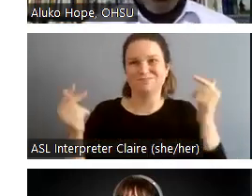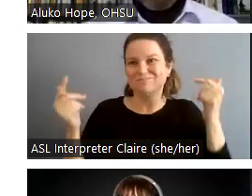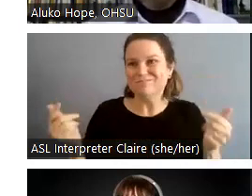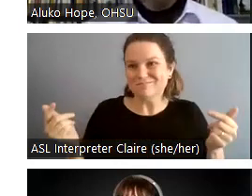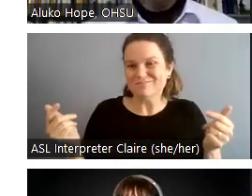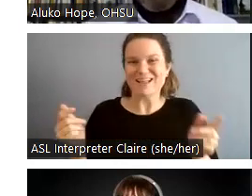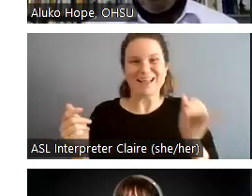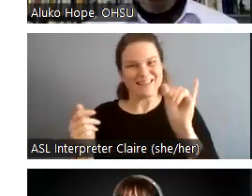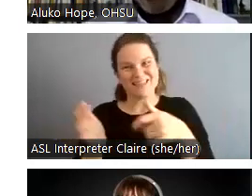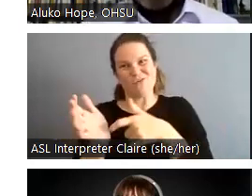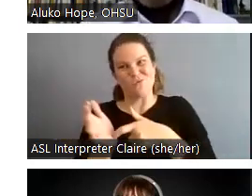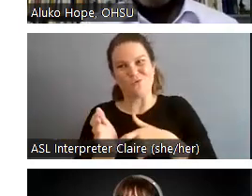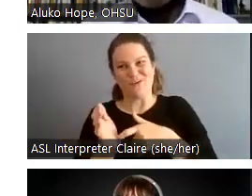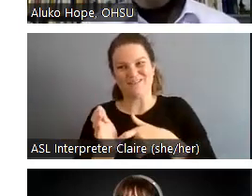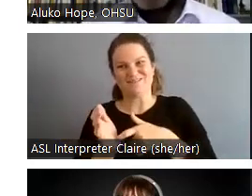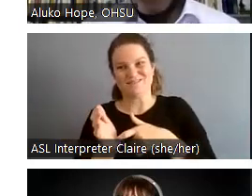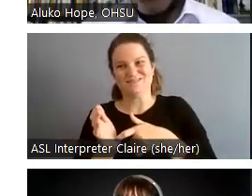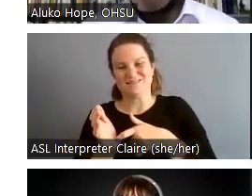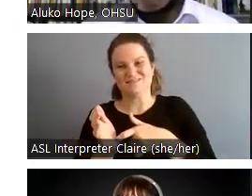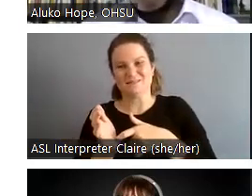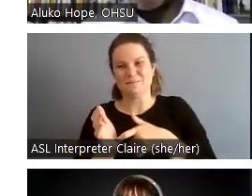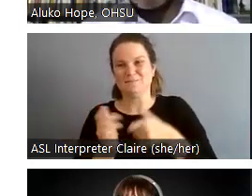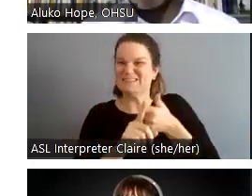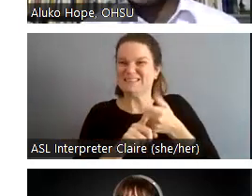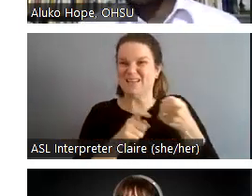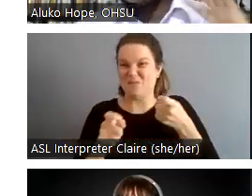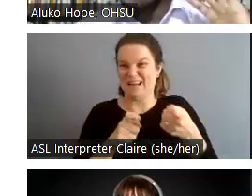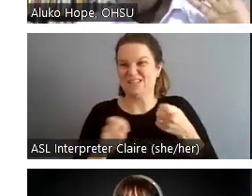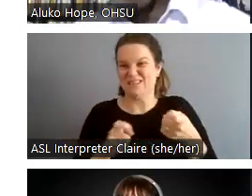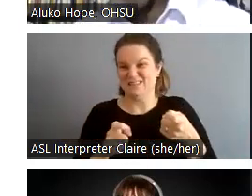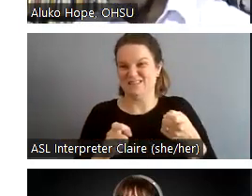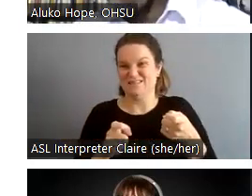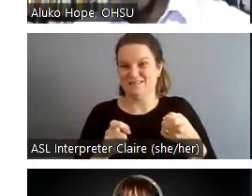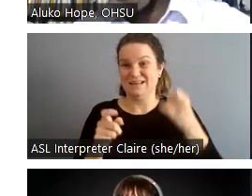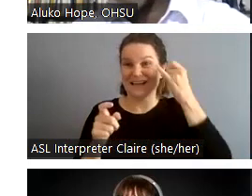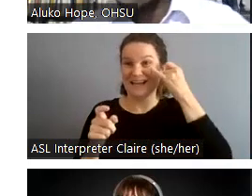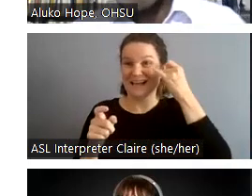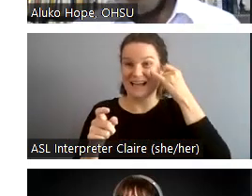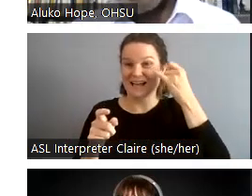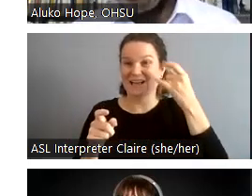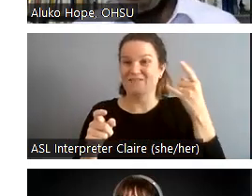require an amount of self-management that often, if we already had FDA-approved